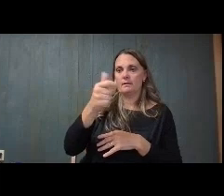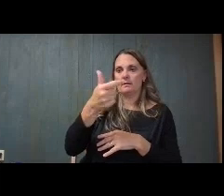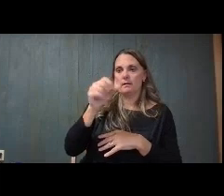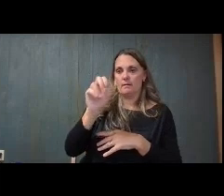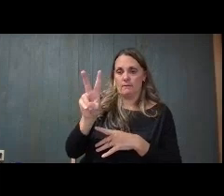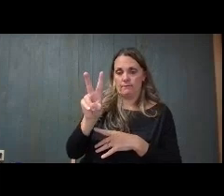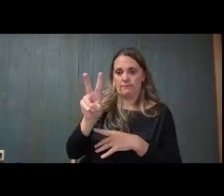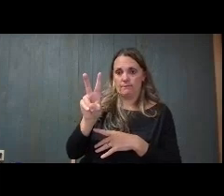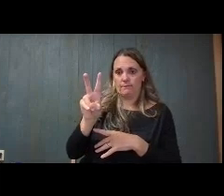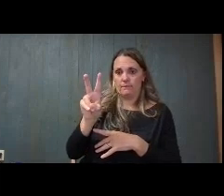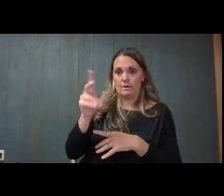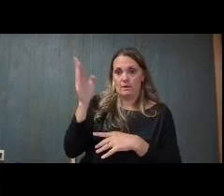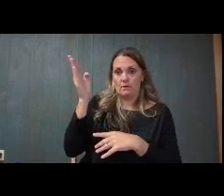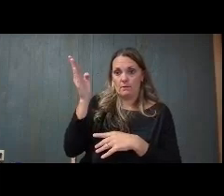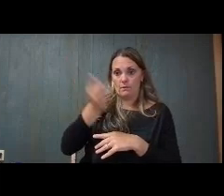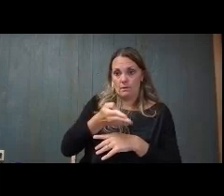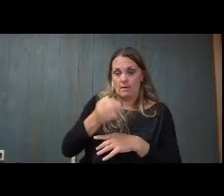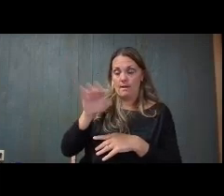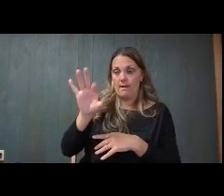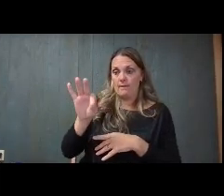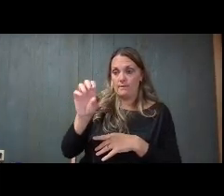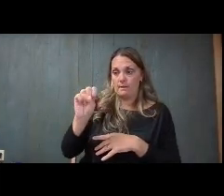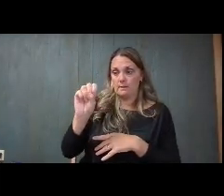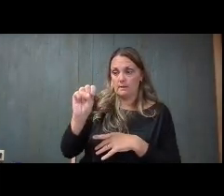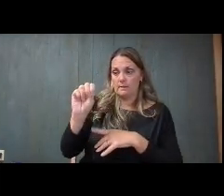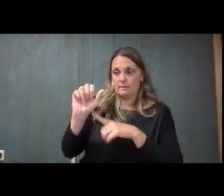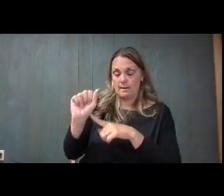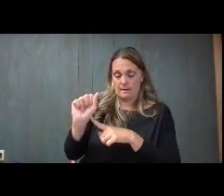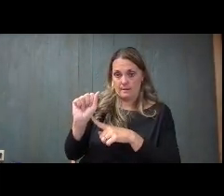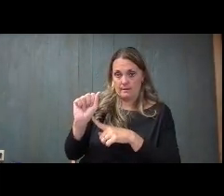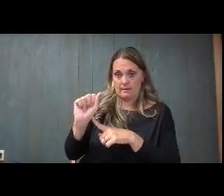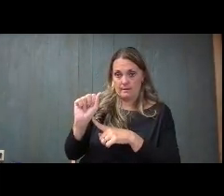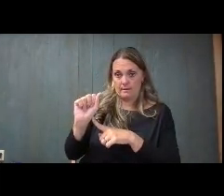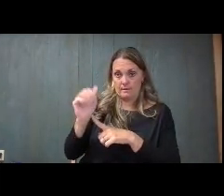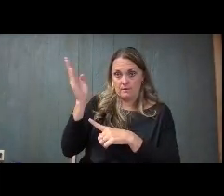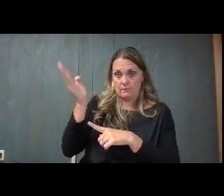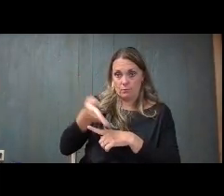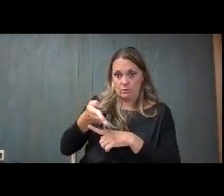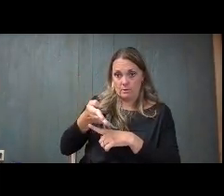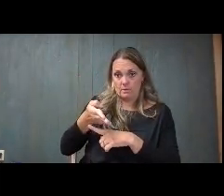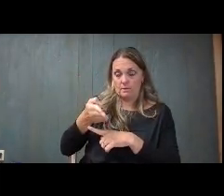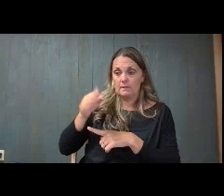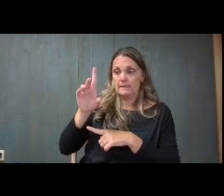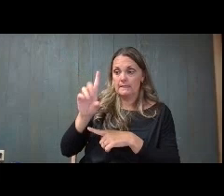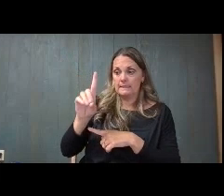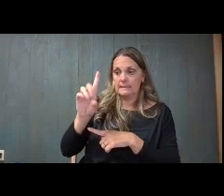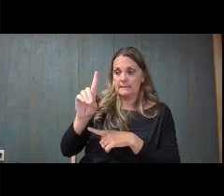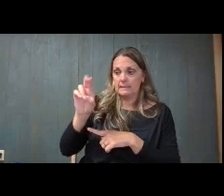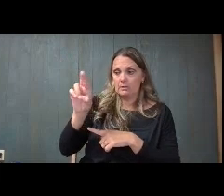board slash FSA board slash address